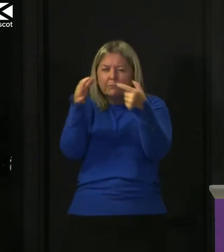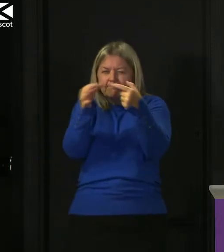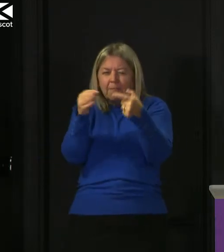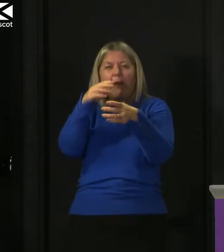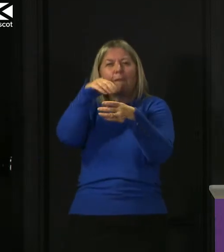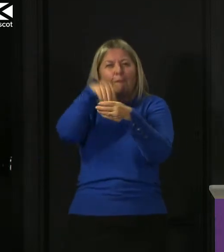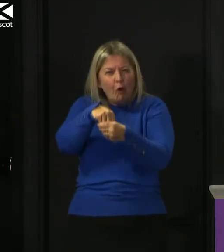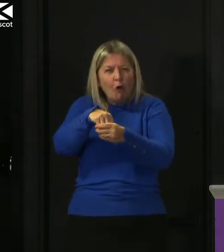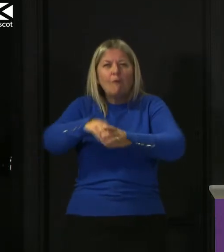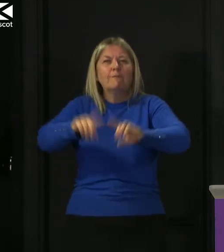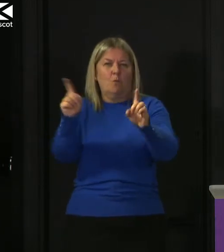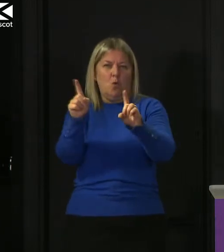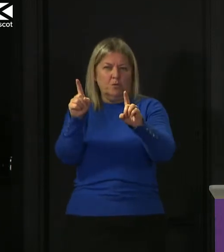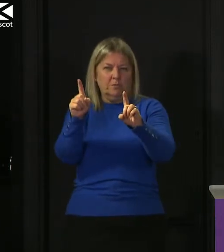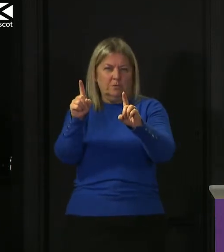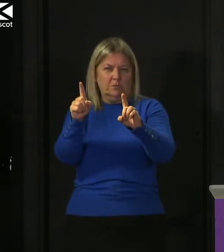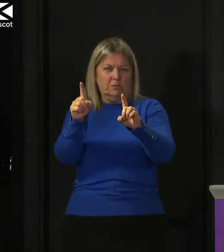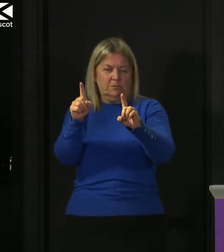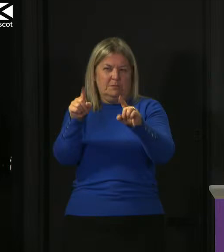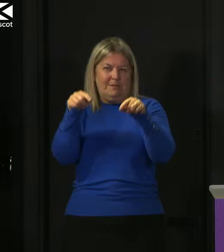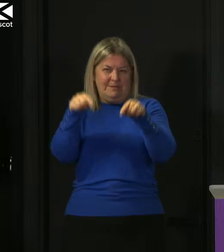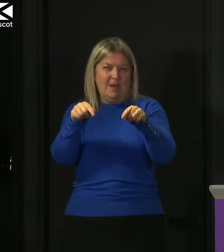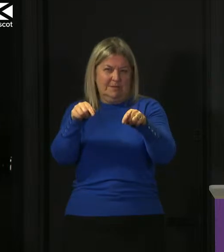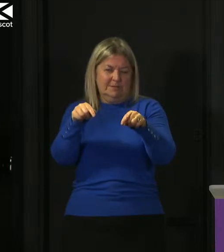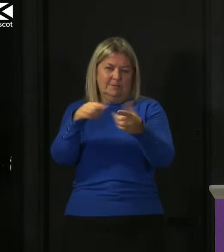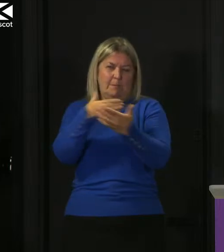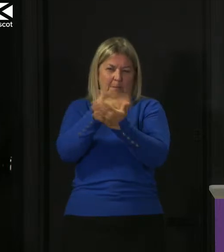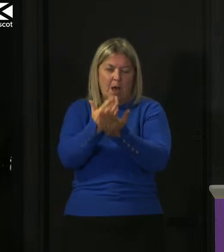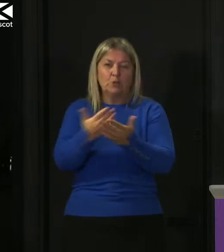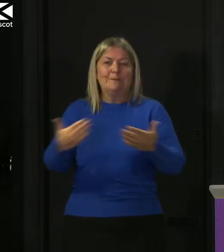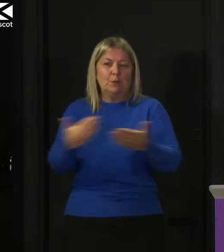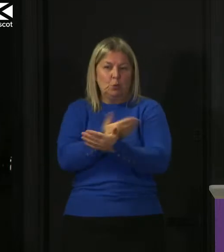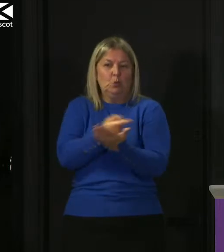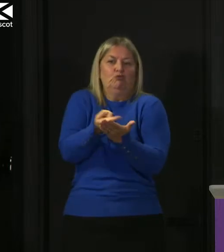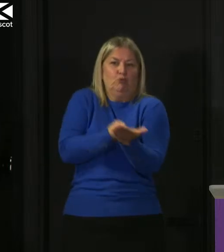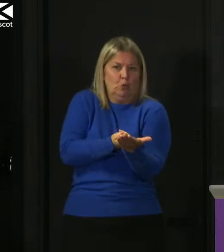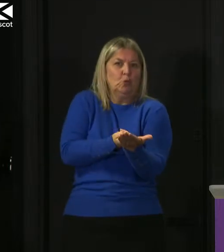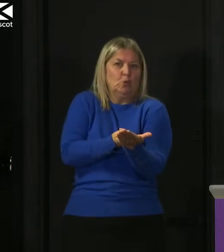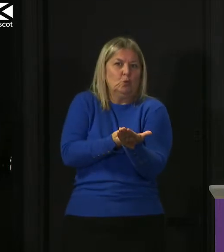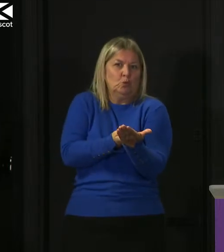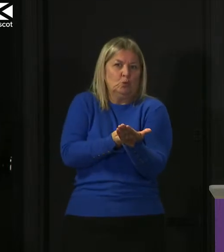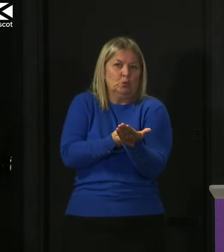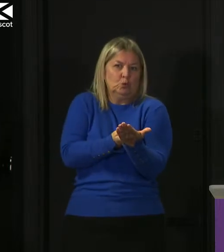would then form part of any package of measures that we might choose to take. And I think it's